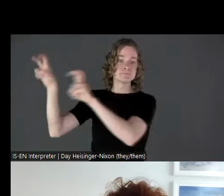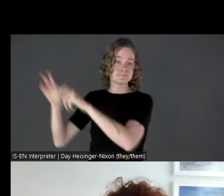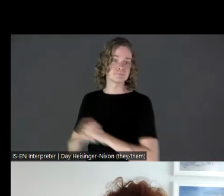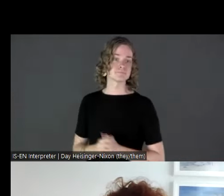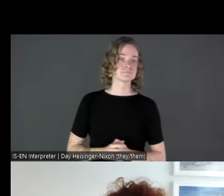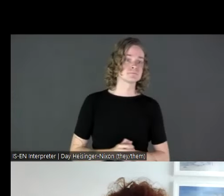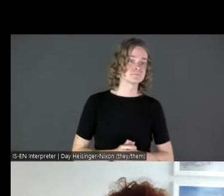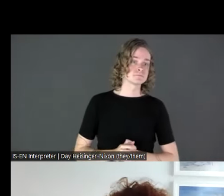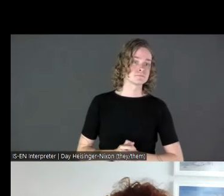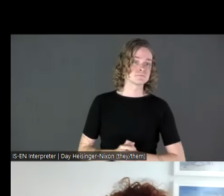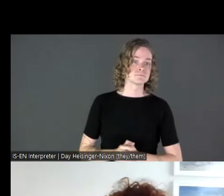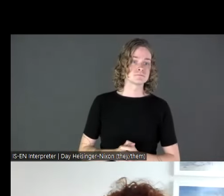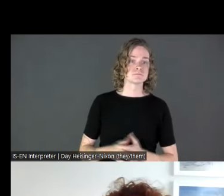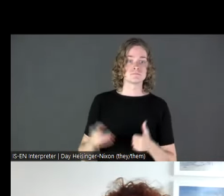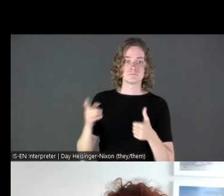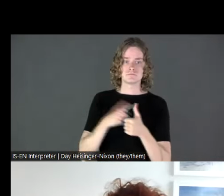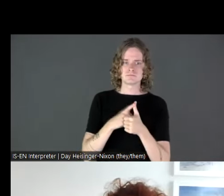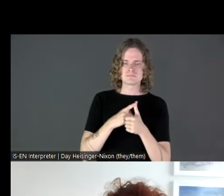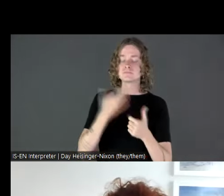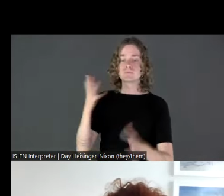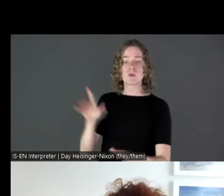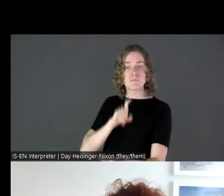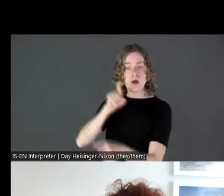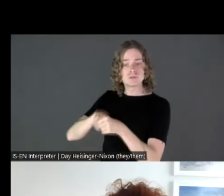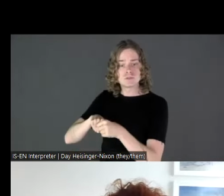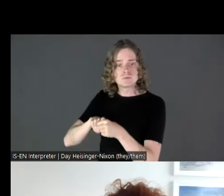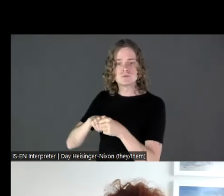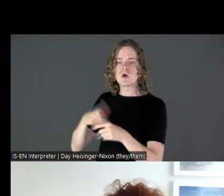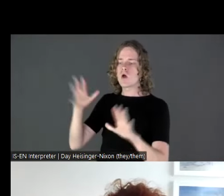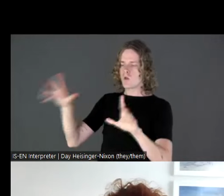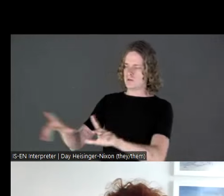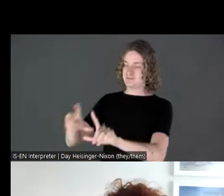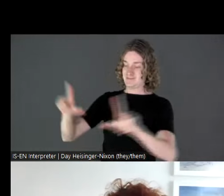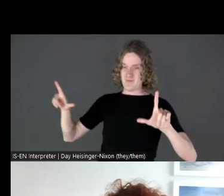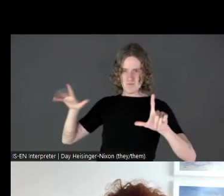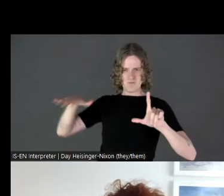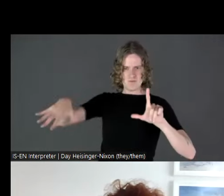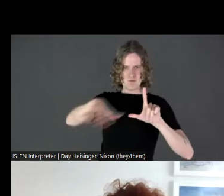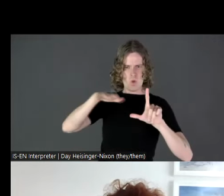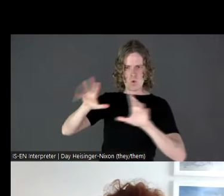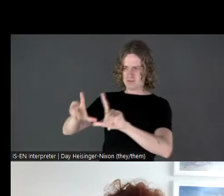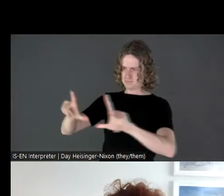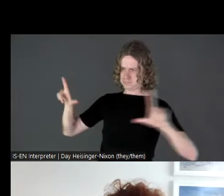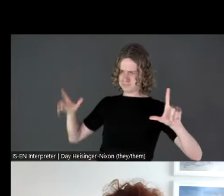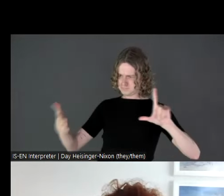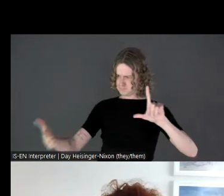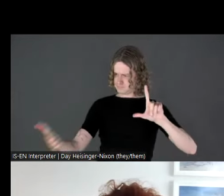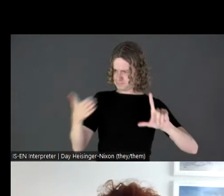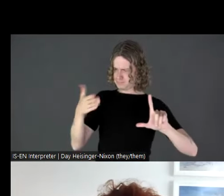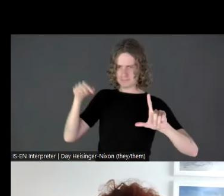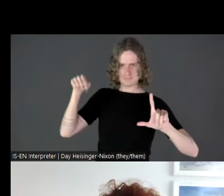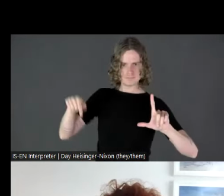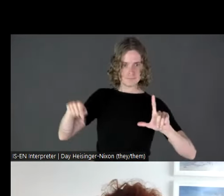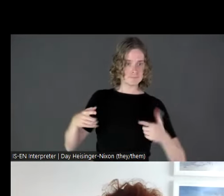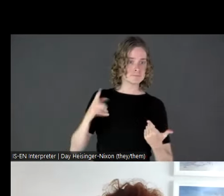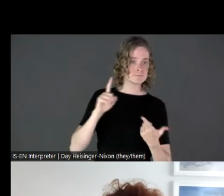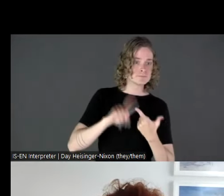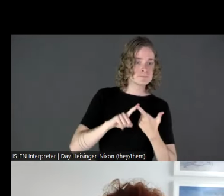localization, inclusive preparedness, data driven inclusion, improving accessibility,